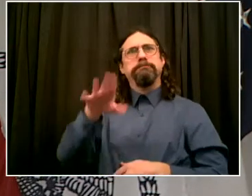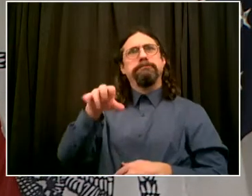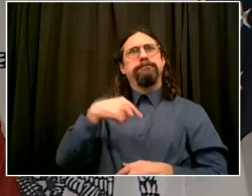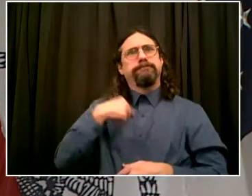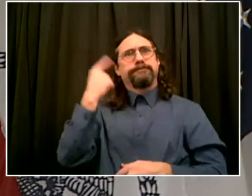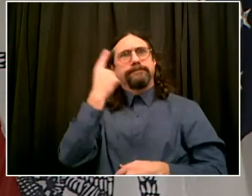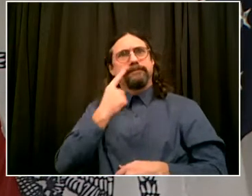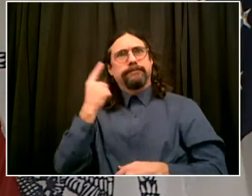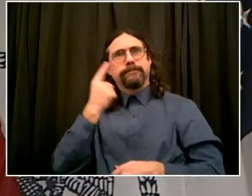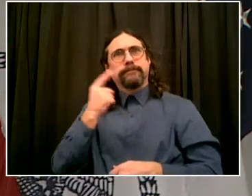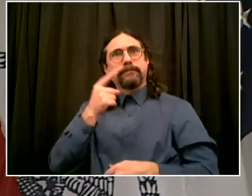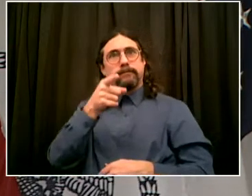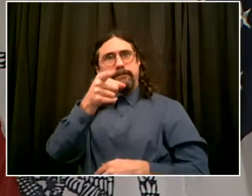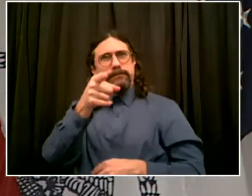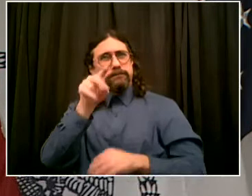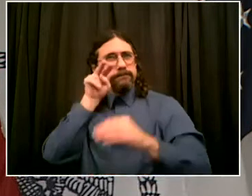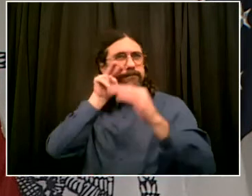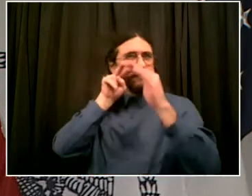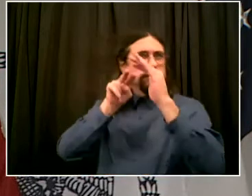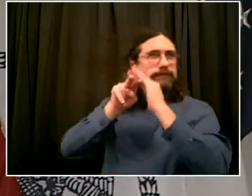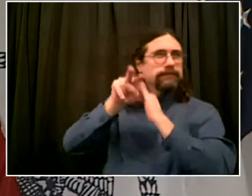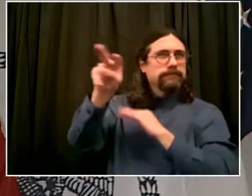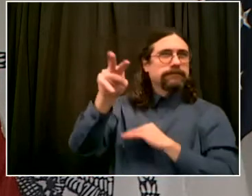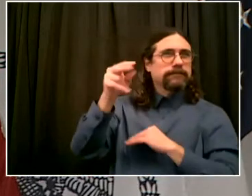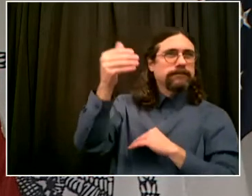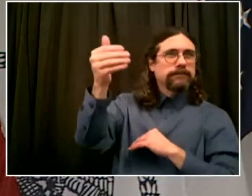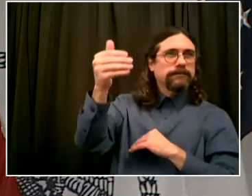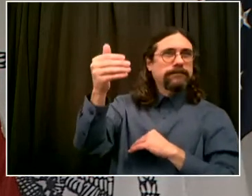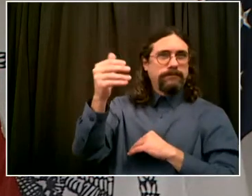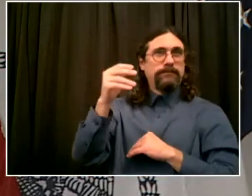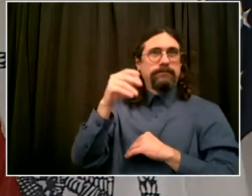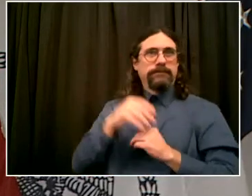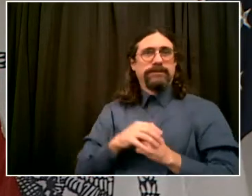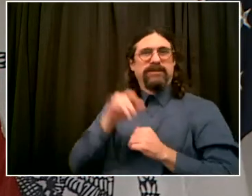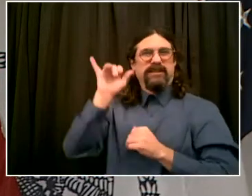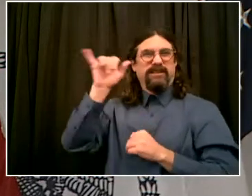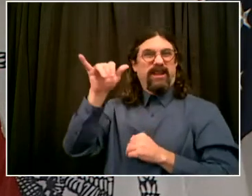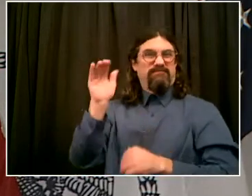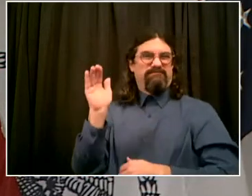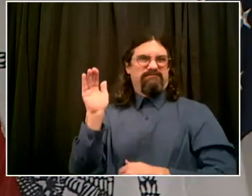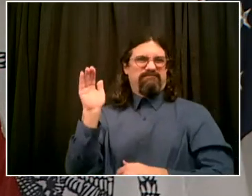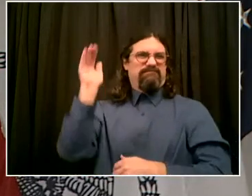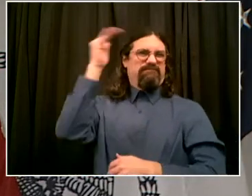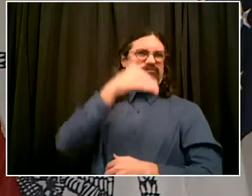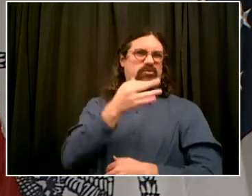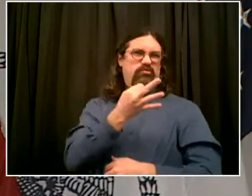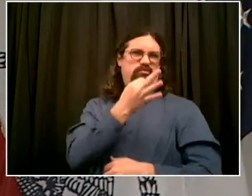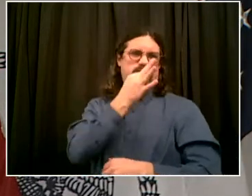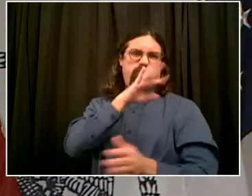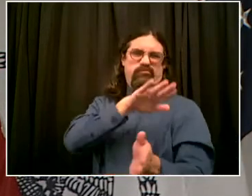Reporter: DO YOU EXPECT X PRESIDENT TRUMP